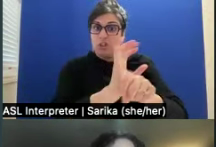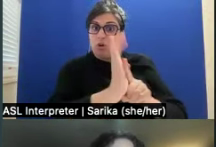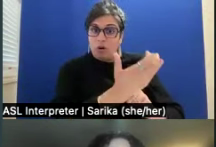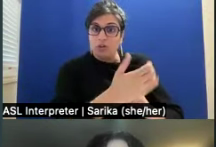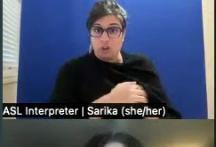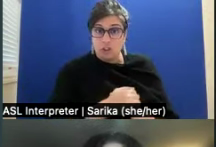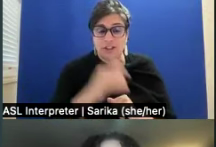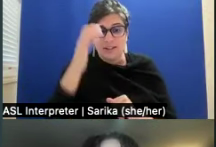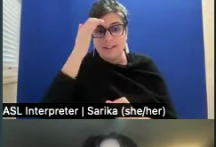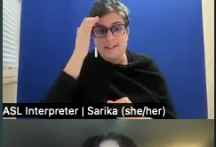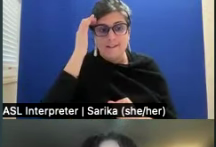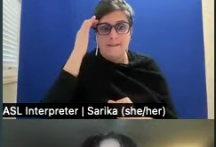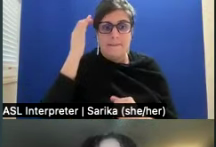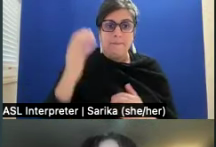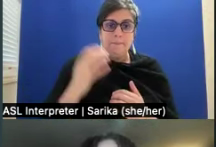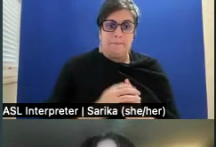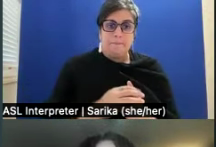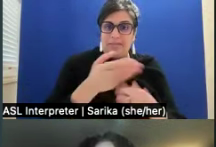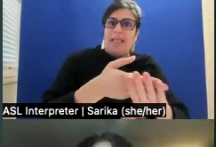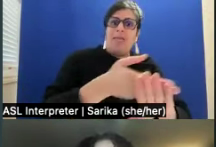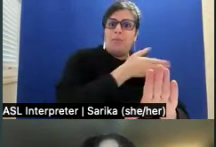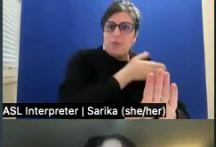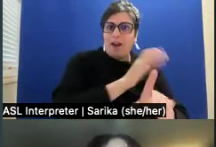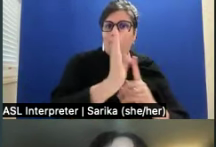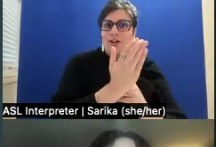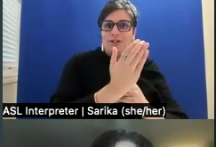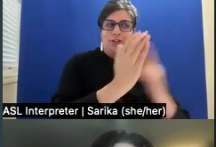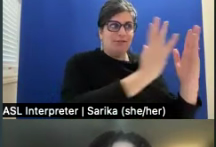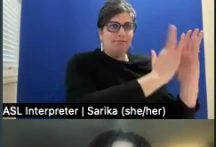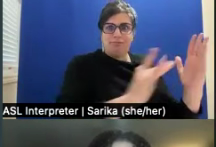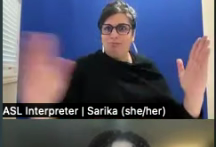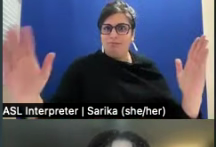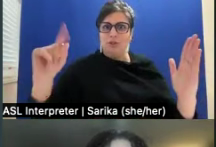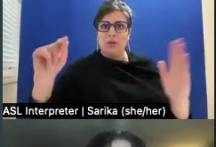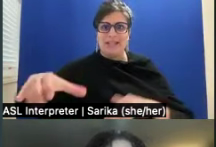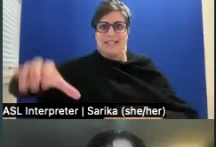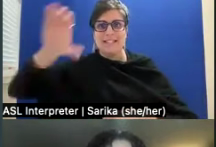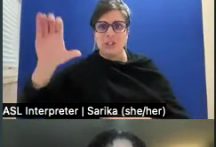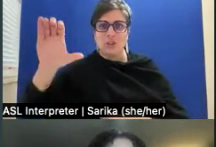and the the the prior culture across the 20th century, black social,